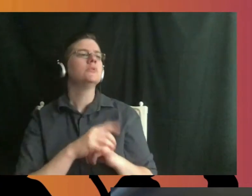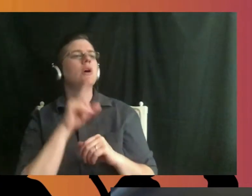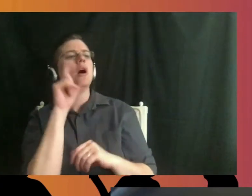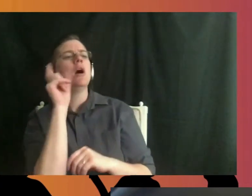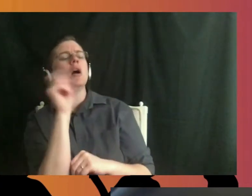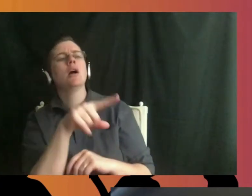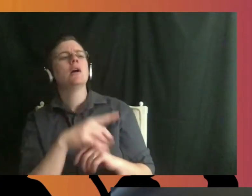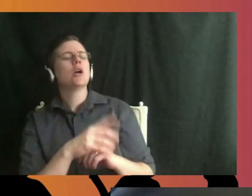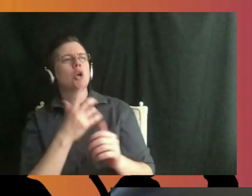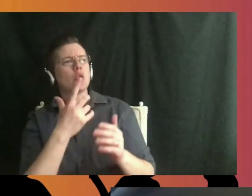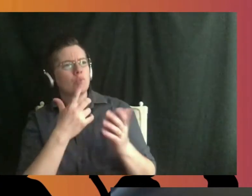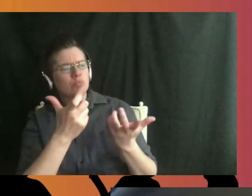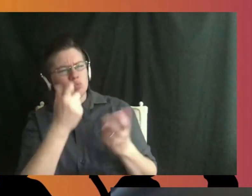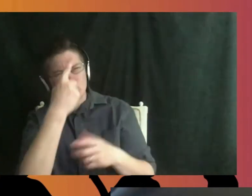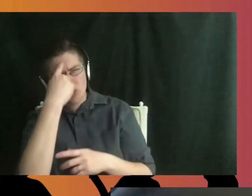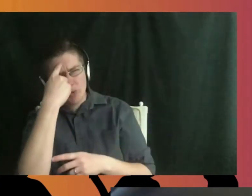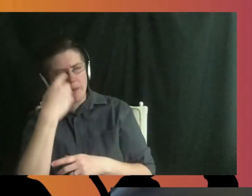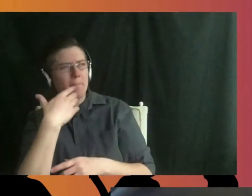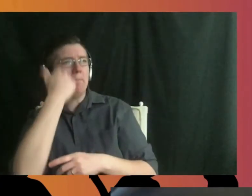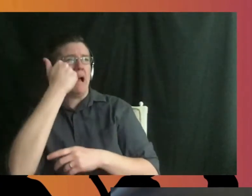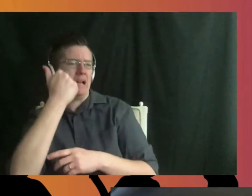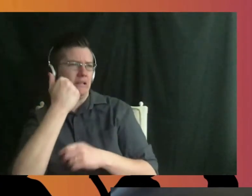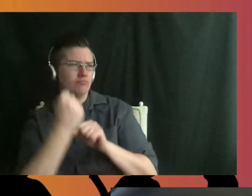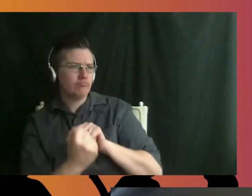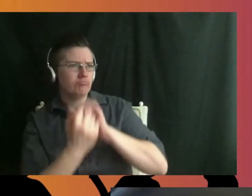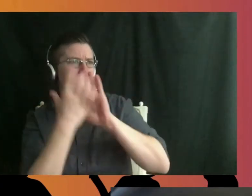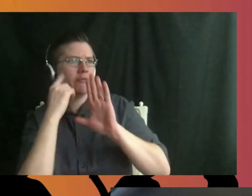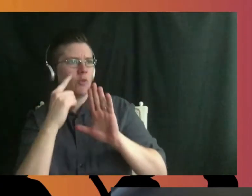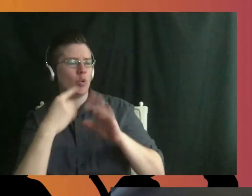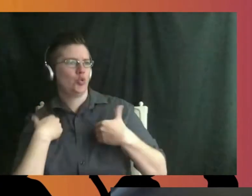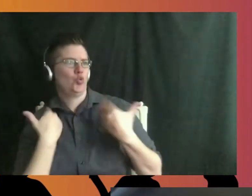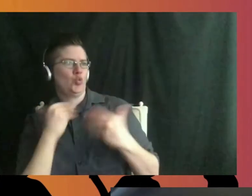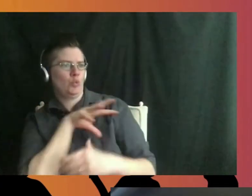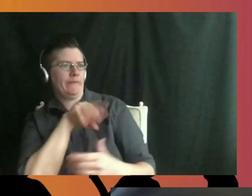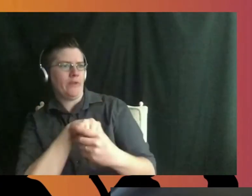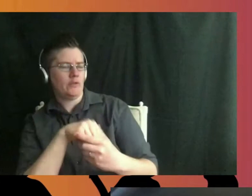for youth to get involved because i do know you help promote a lot of student-led protests